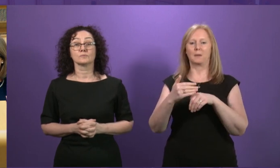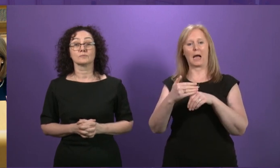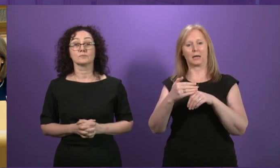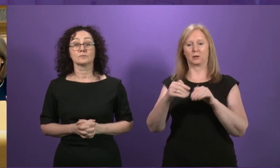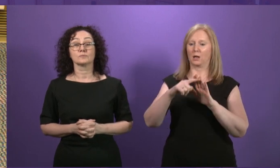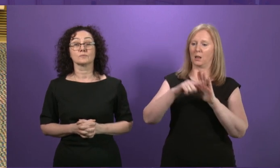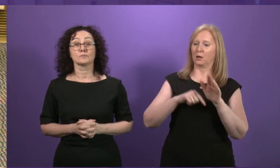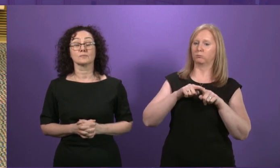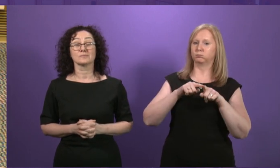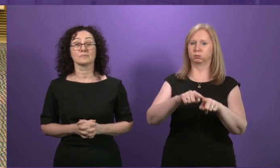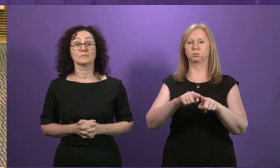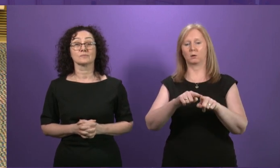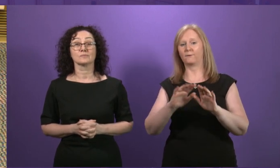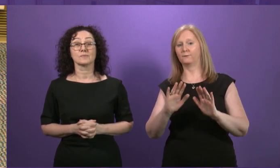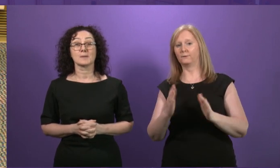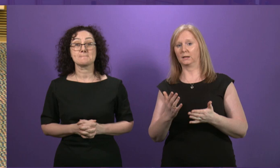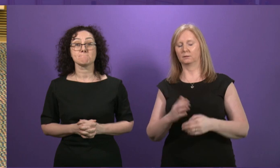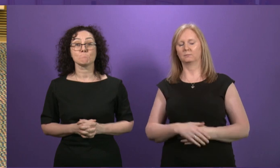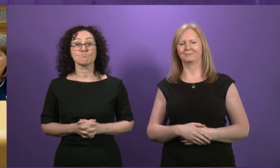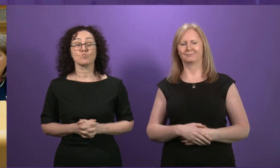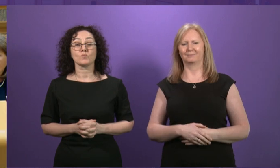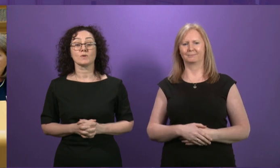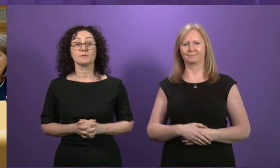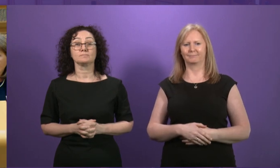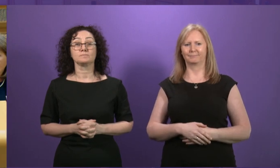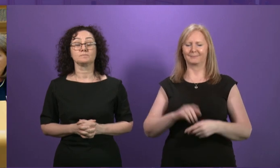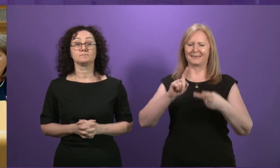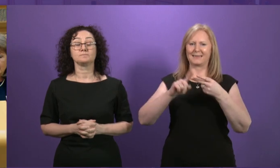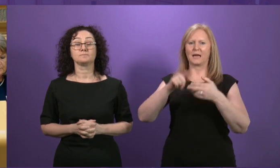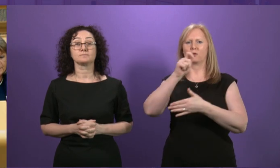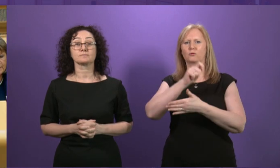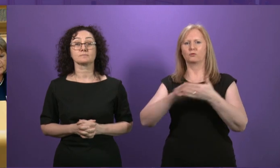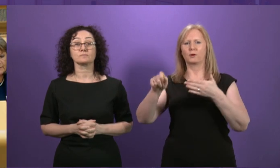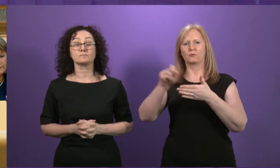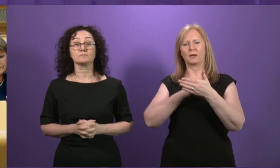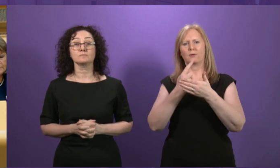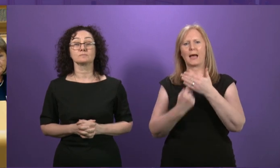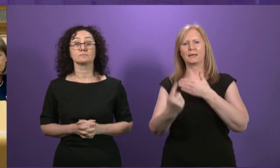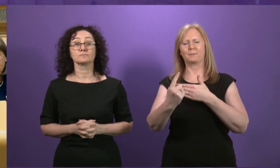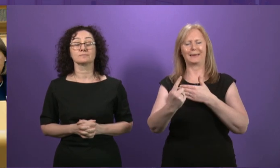Another independence referendum is the last thing that Scotland needs. Irrespective of